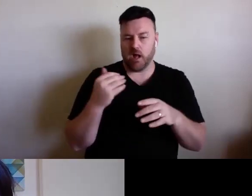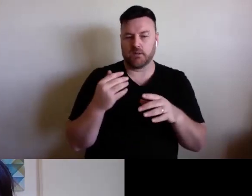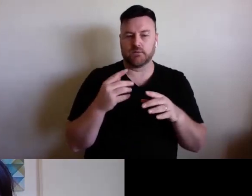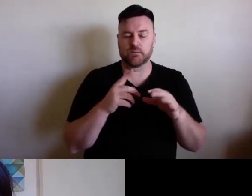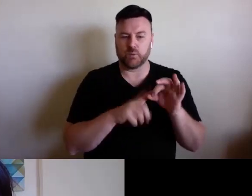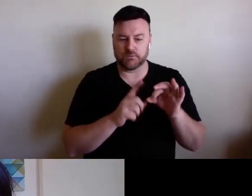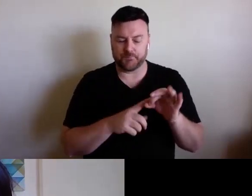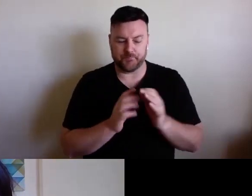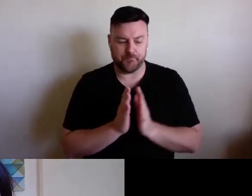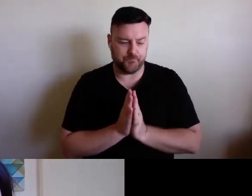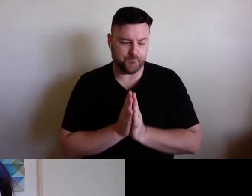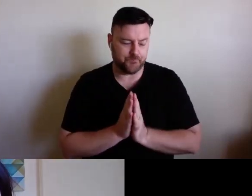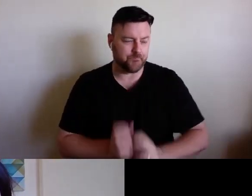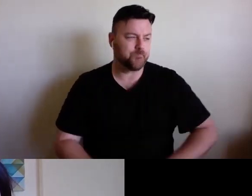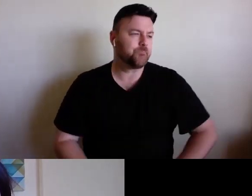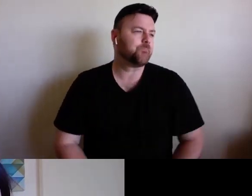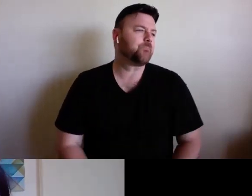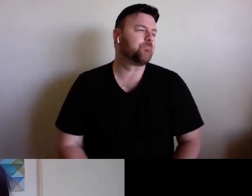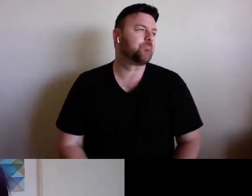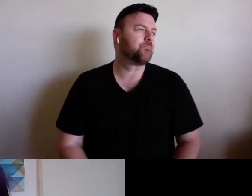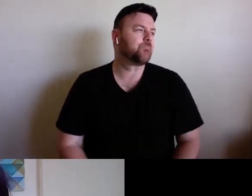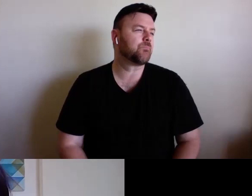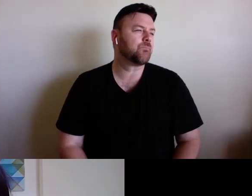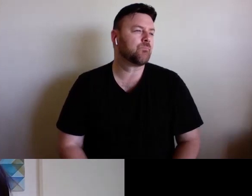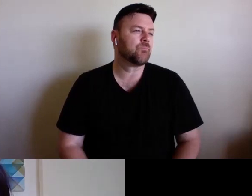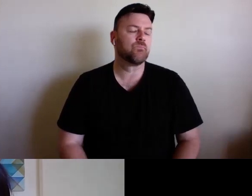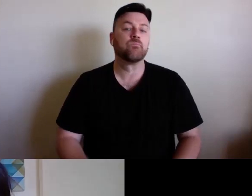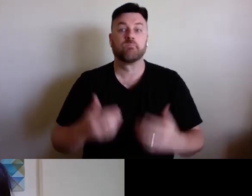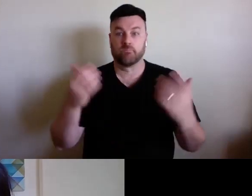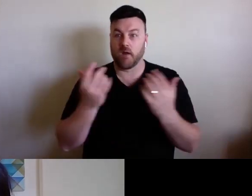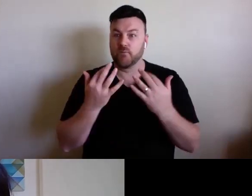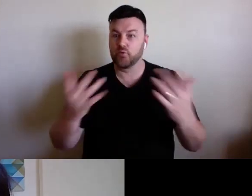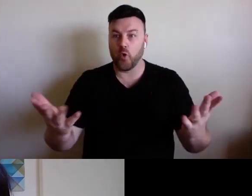content now available, how do we create more noise in this already